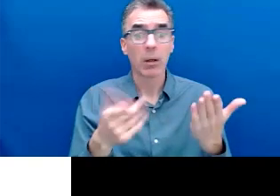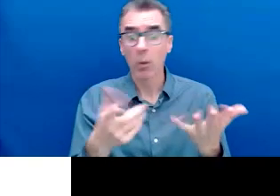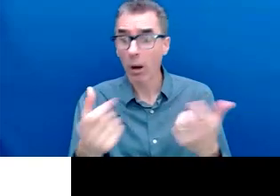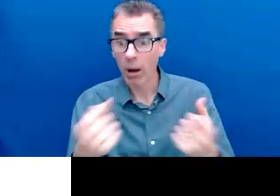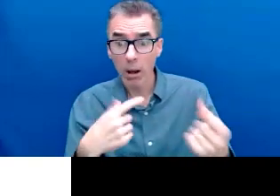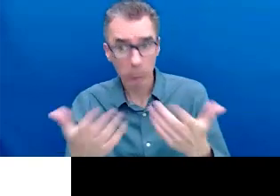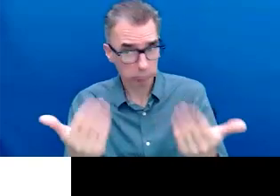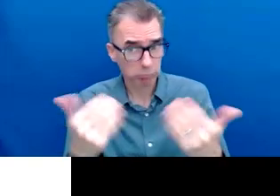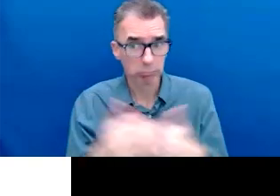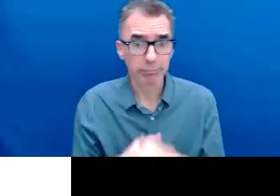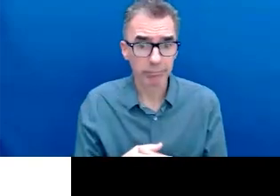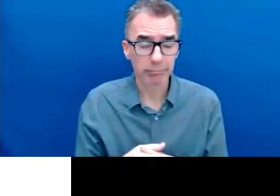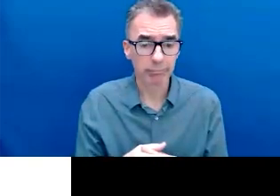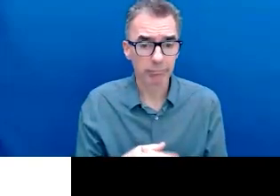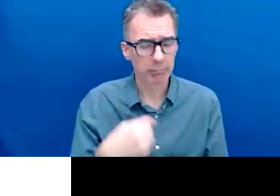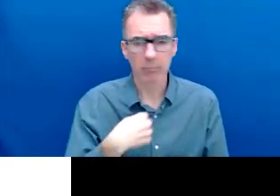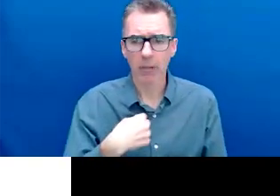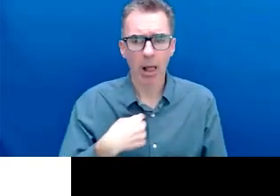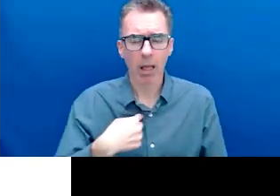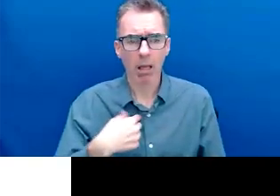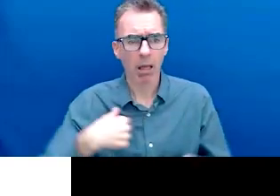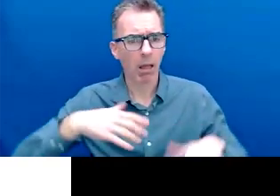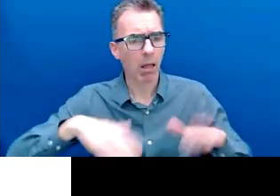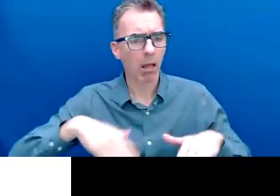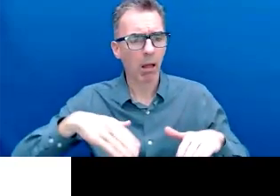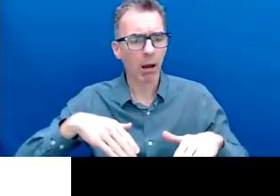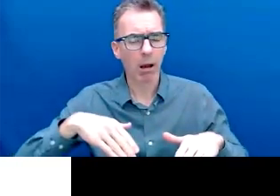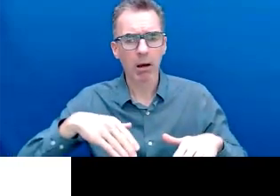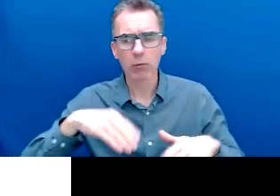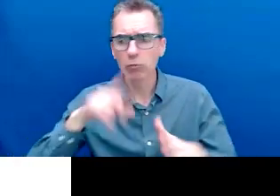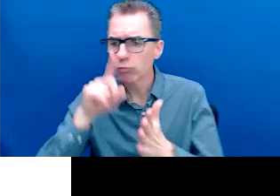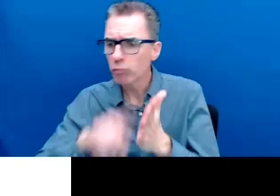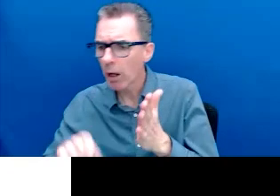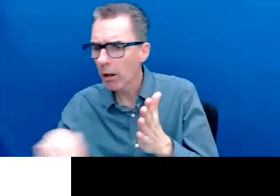I did not get a chance to see if there were any questions.